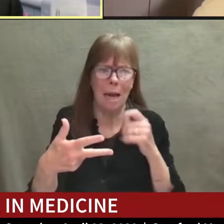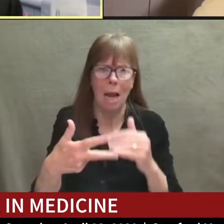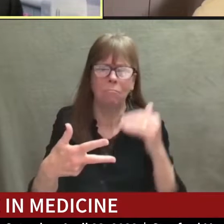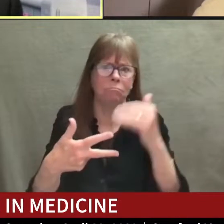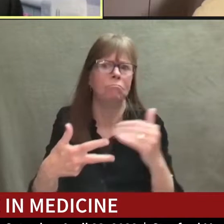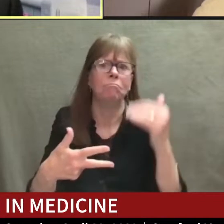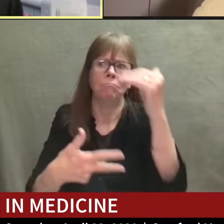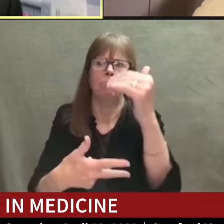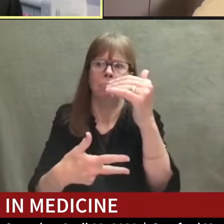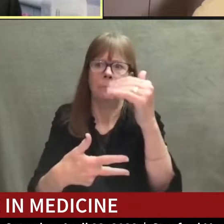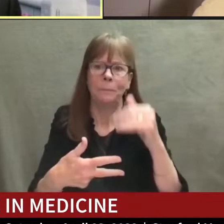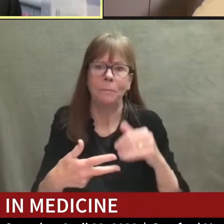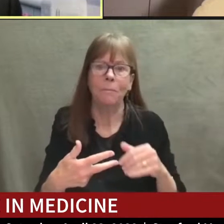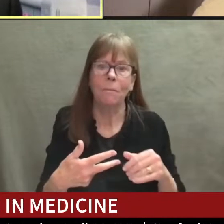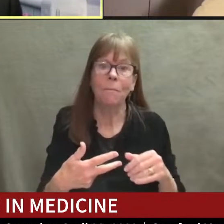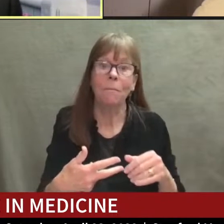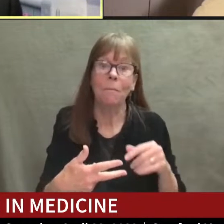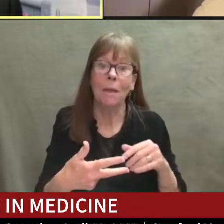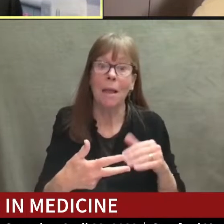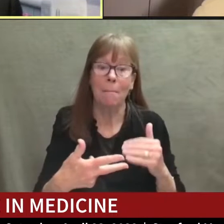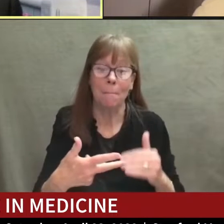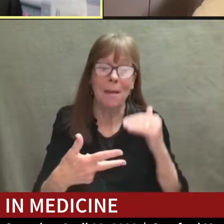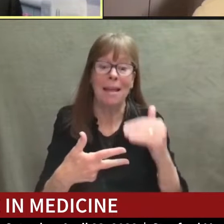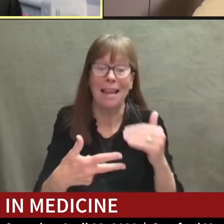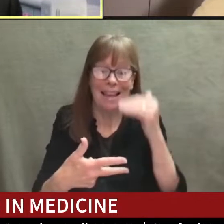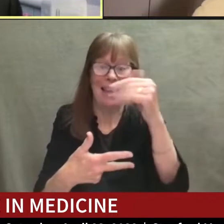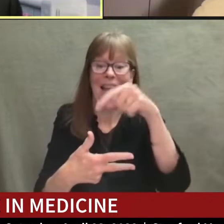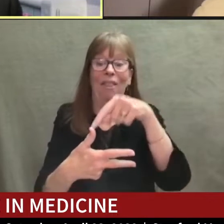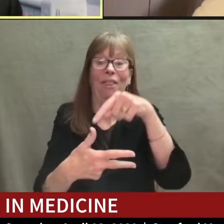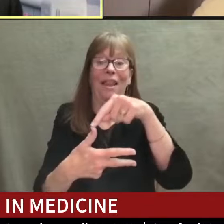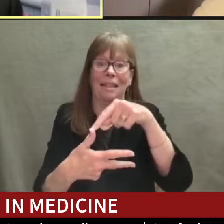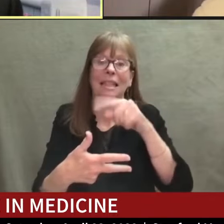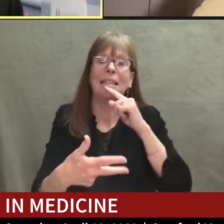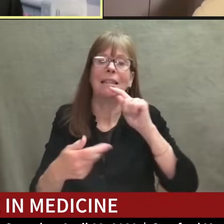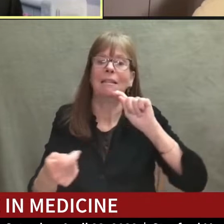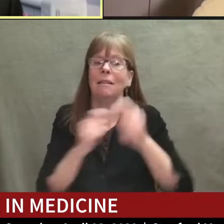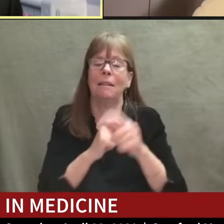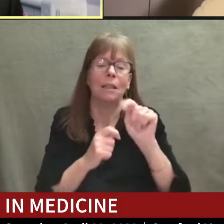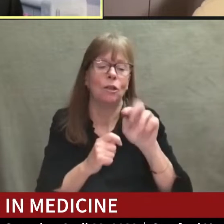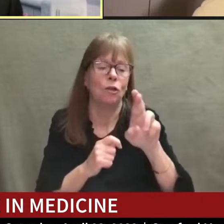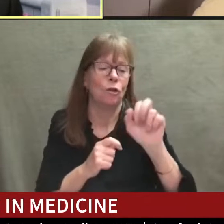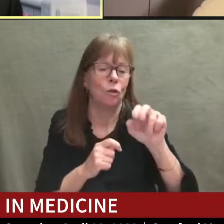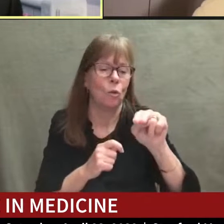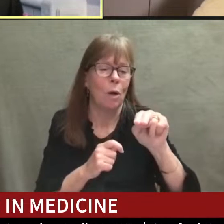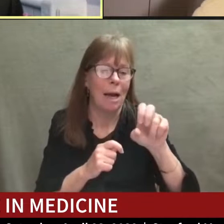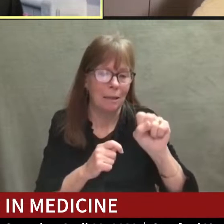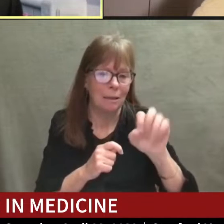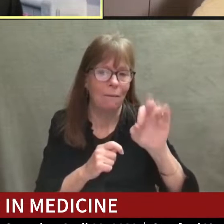at the top of that pyramid is the transformative approach. And I think the transformative